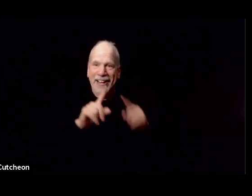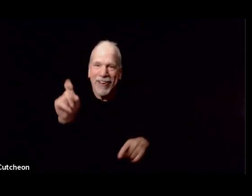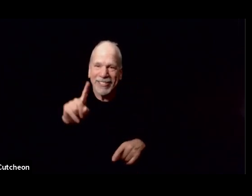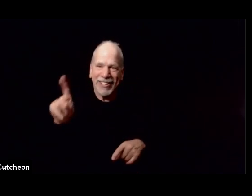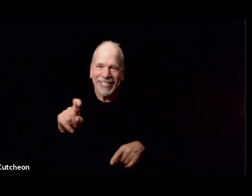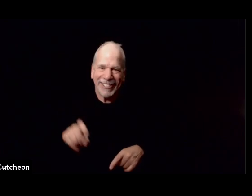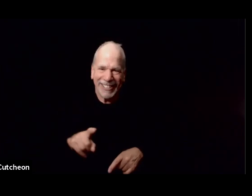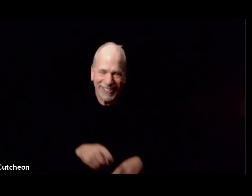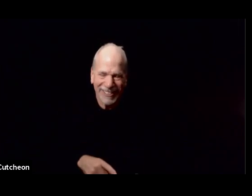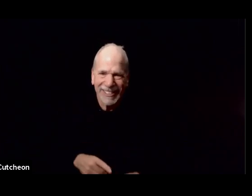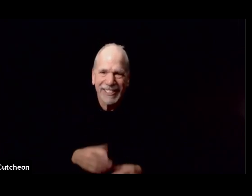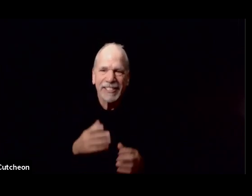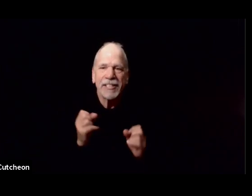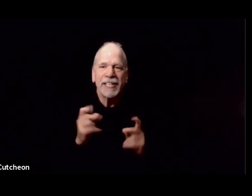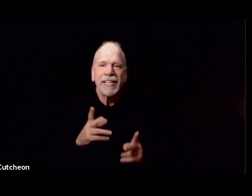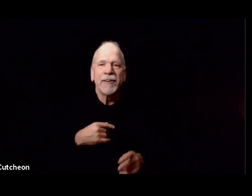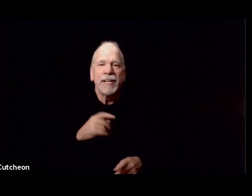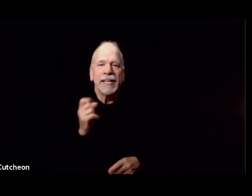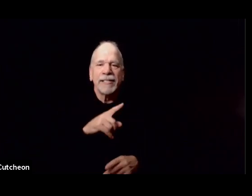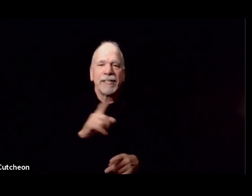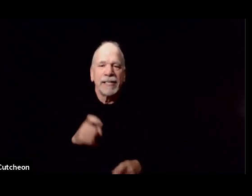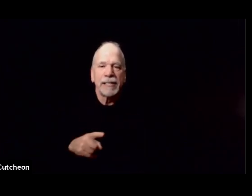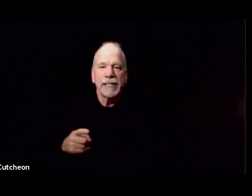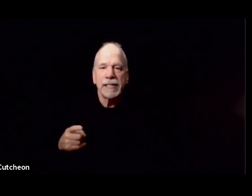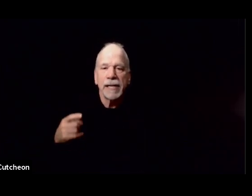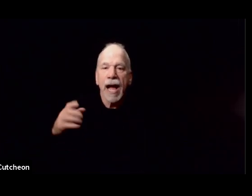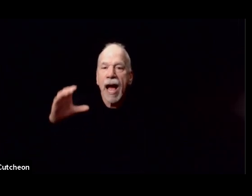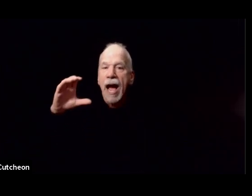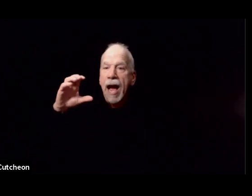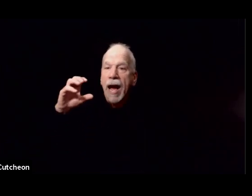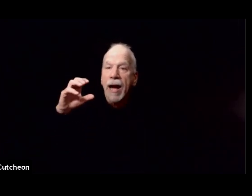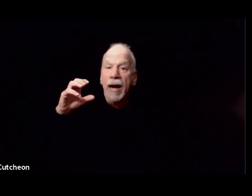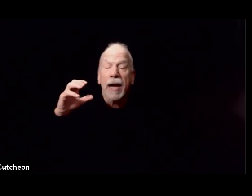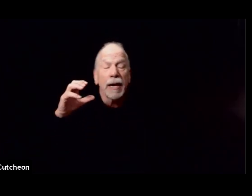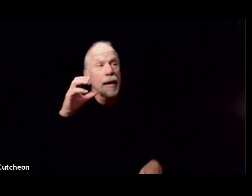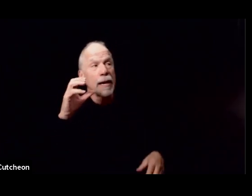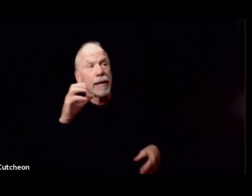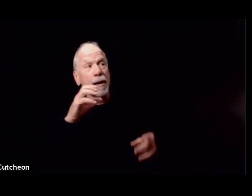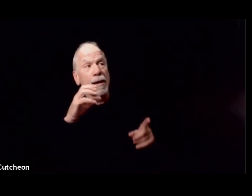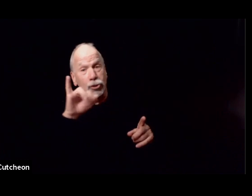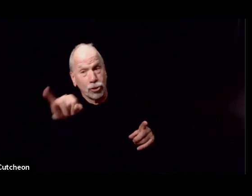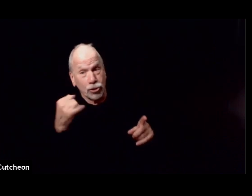to go back to the cost issue again. Sorry to beat this drum here but Commissioner Malcolm you mentioned that this should not be a barrier for people seeking testing, you don't want